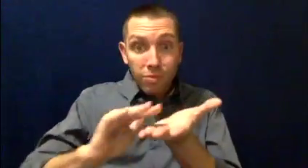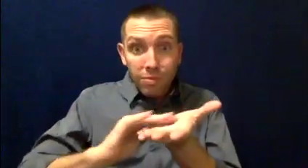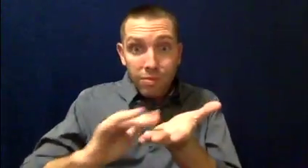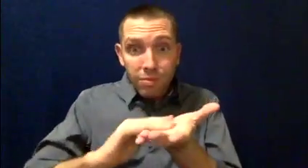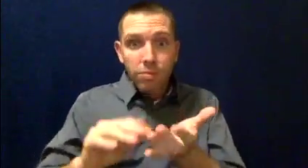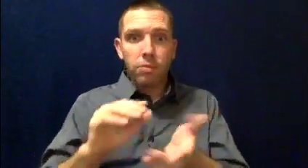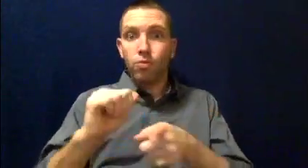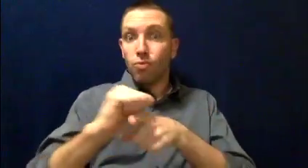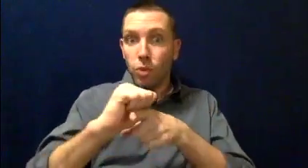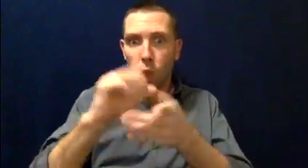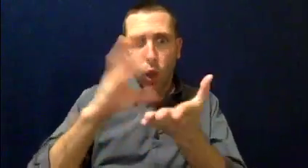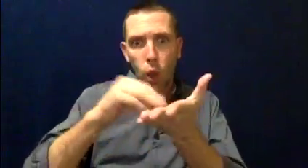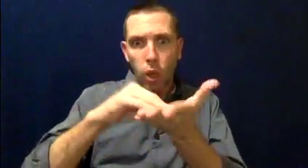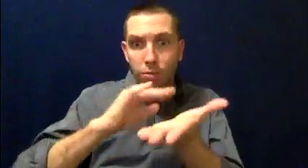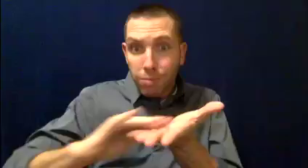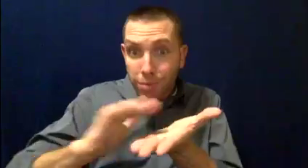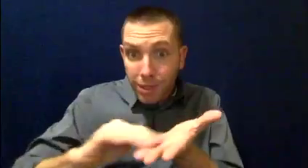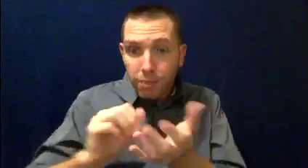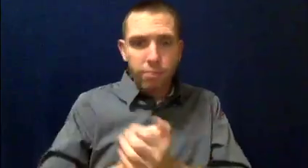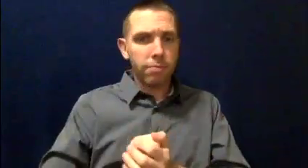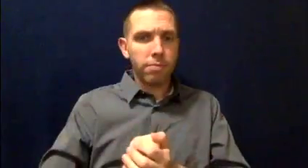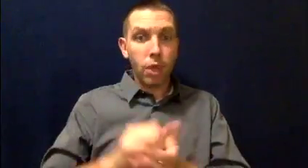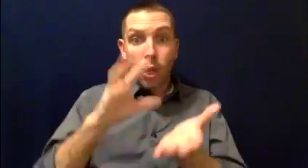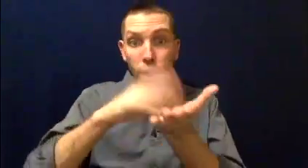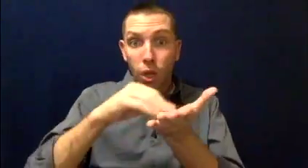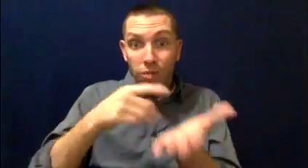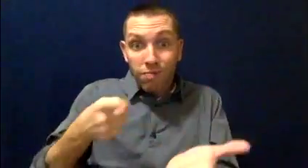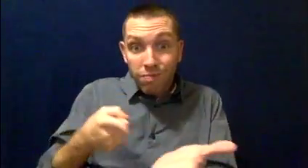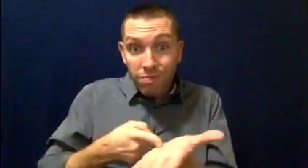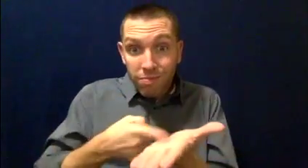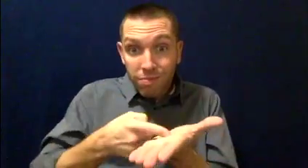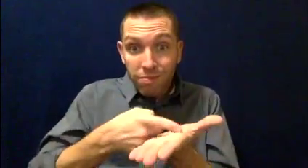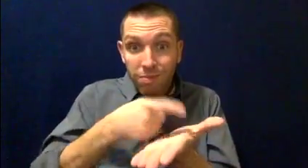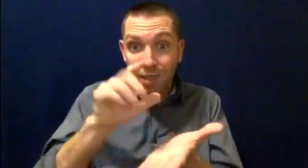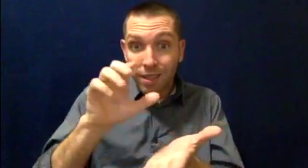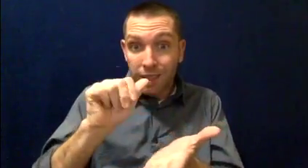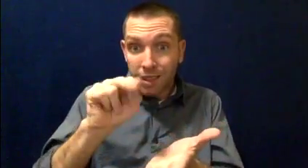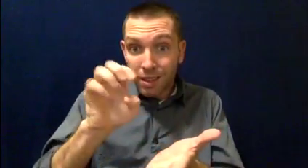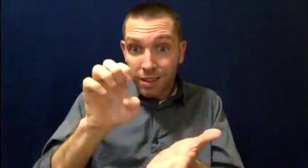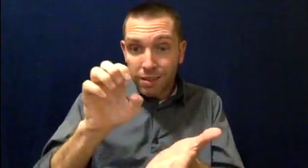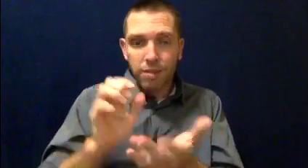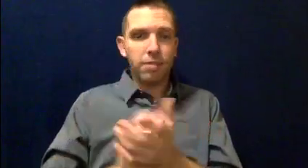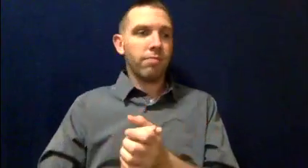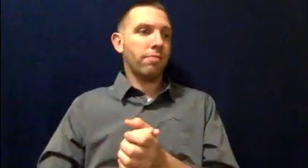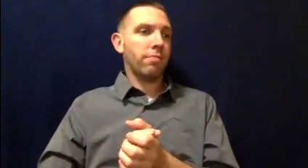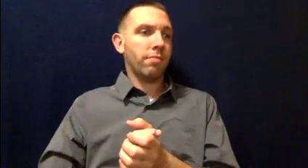braille training, orientation and mobility, or cane, training,